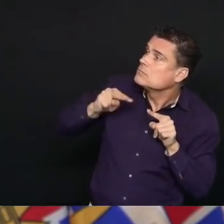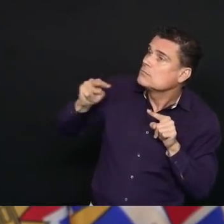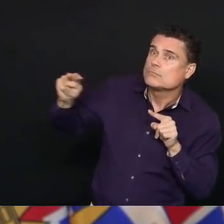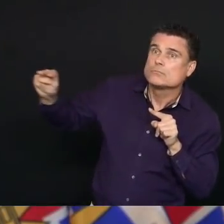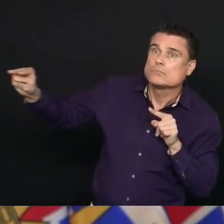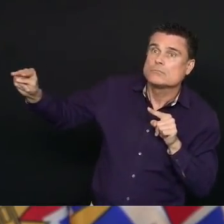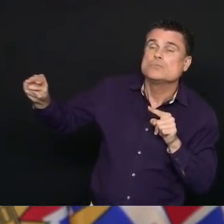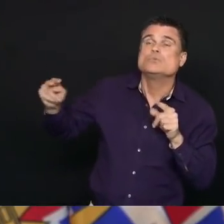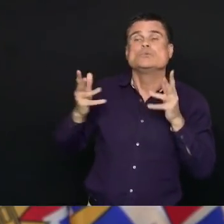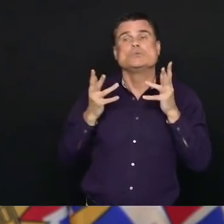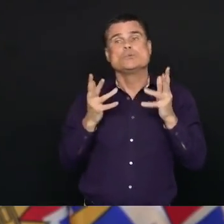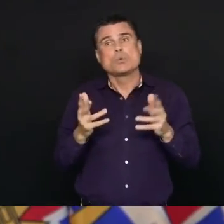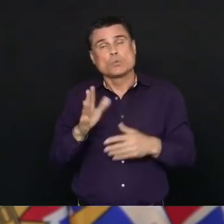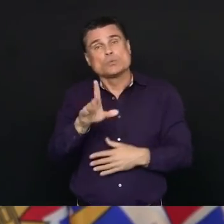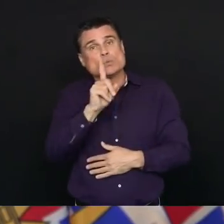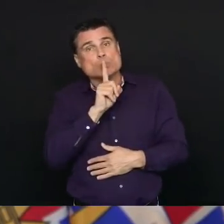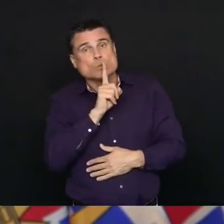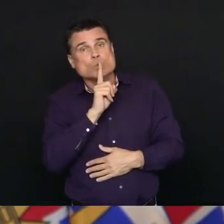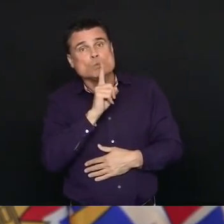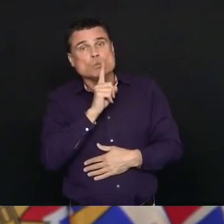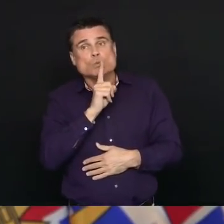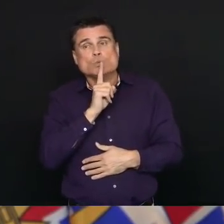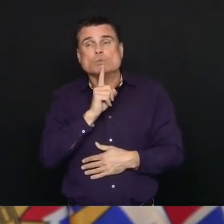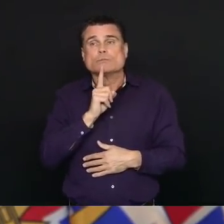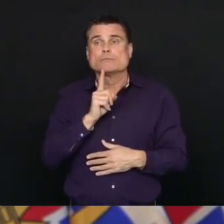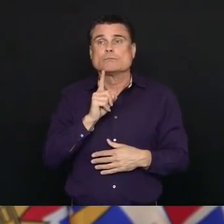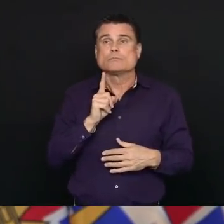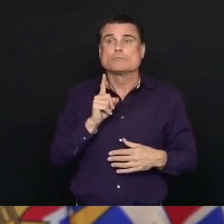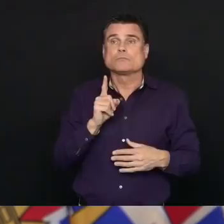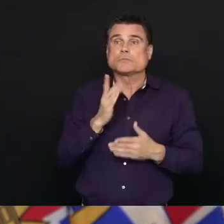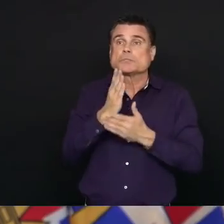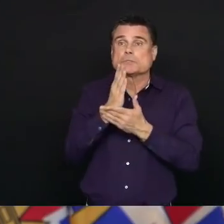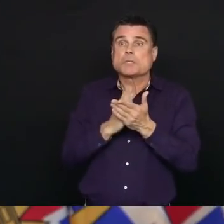We are large province with different demographics and geographic issues.